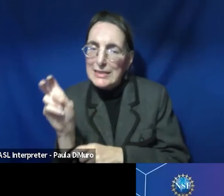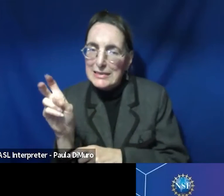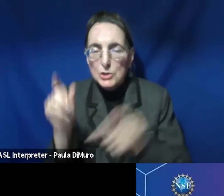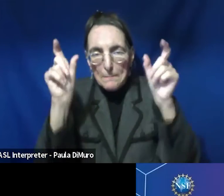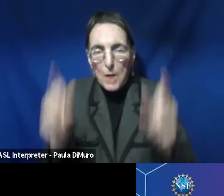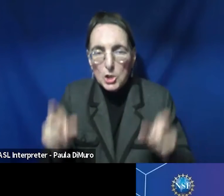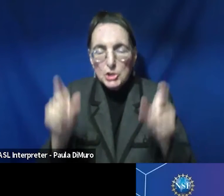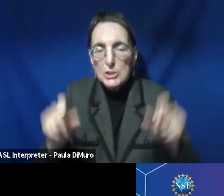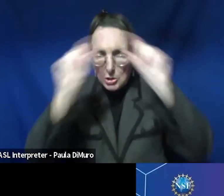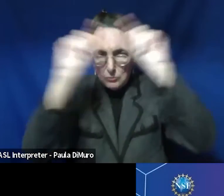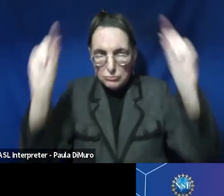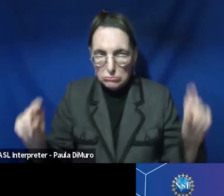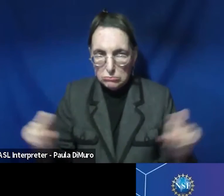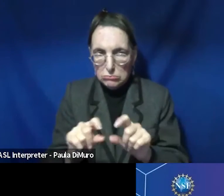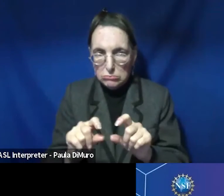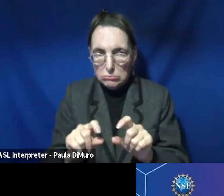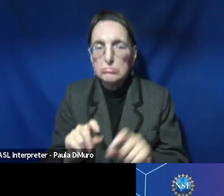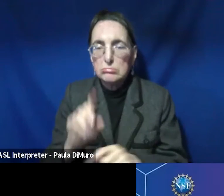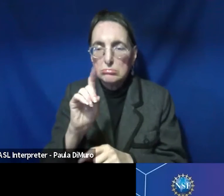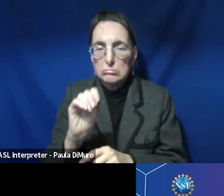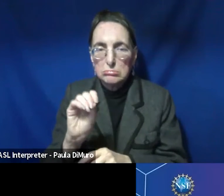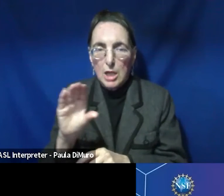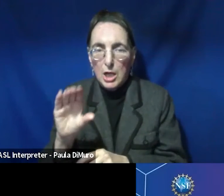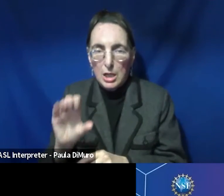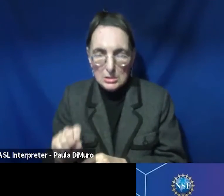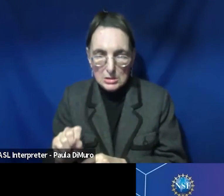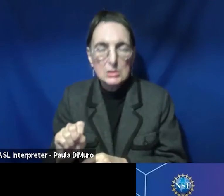just to make sure that, you know, everybody is on the same page with that. Stephanie Yee: Sure.